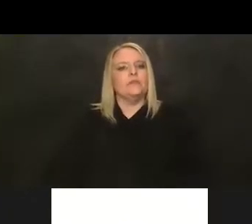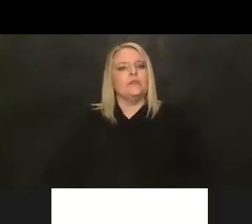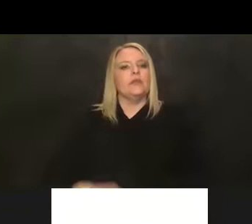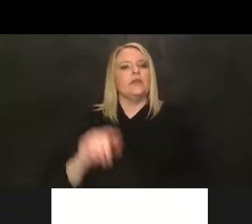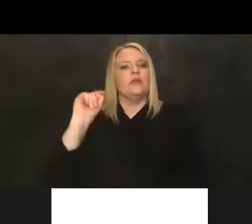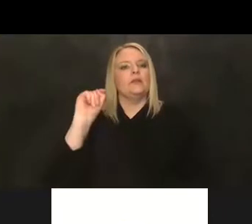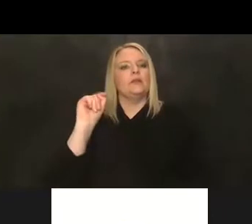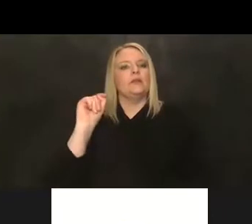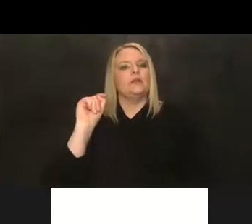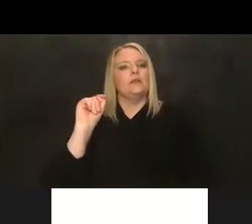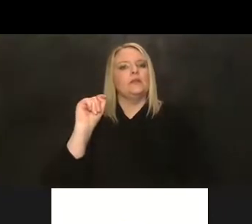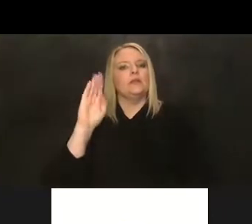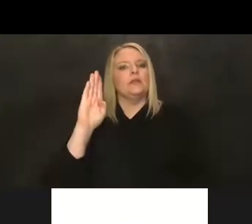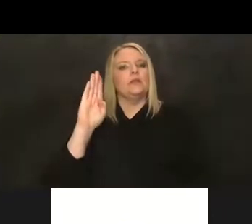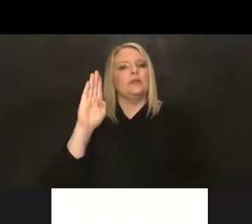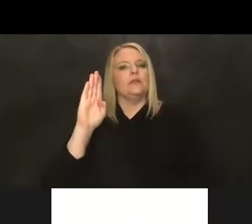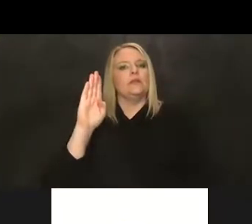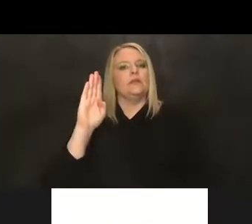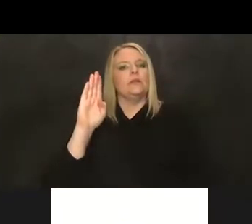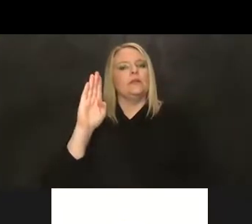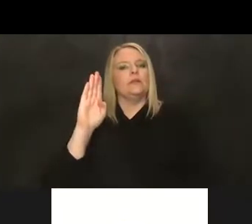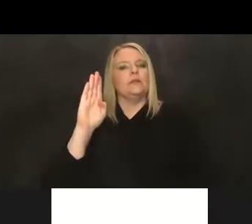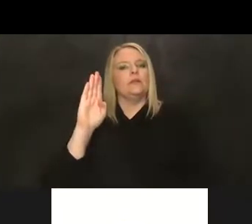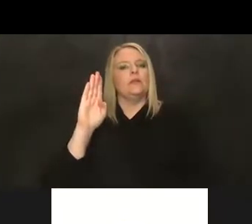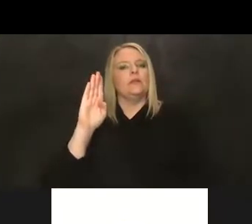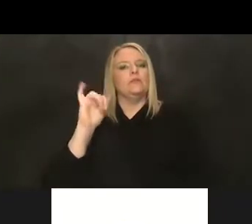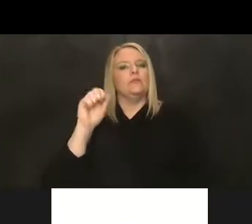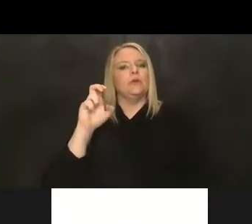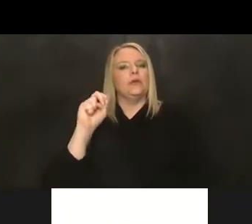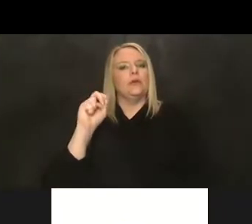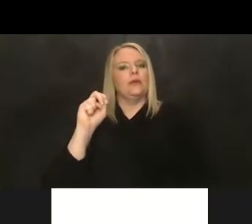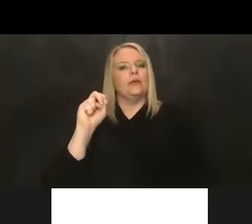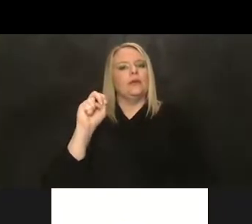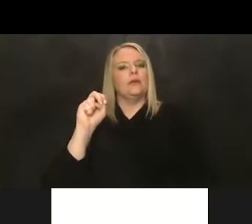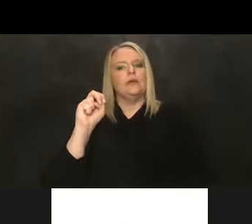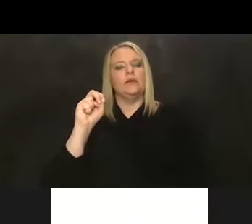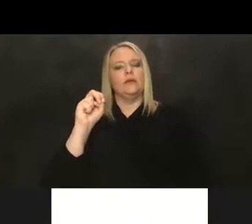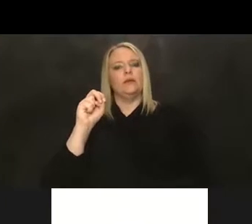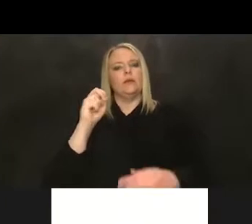I think the way that I most frequently encounter that is-